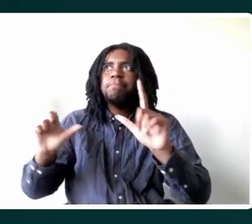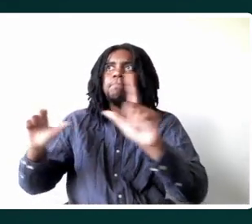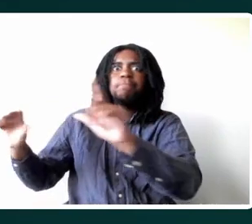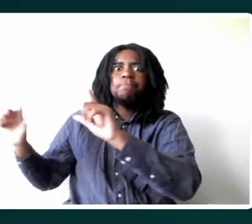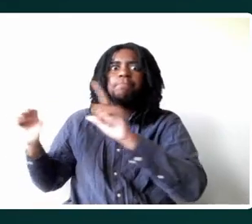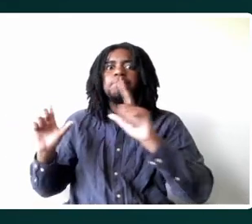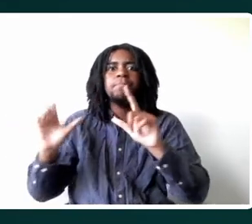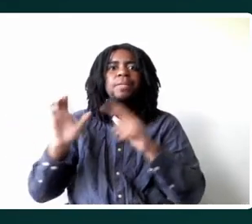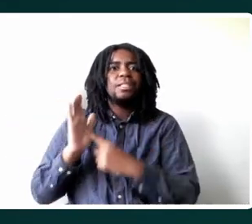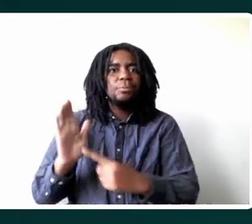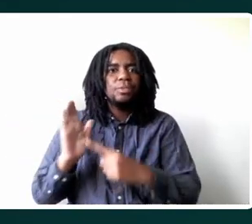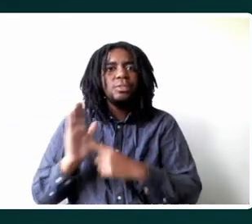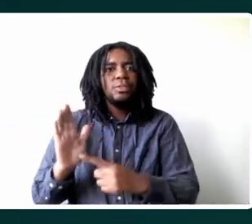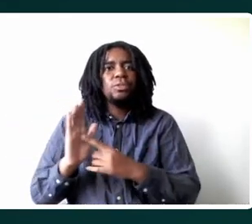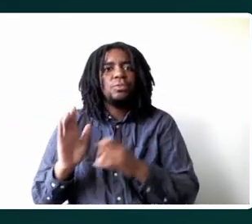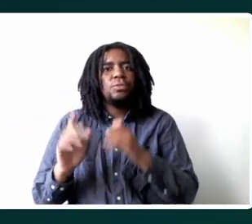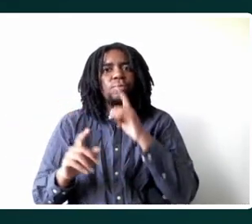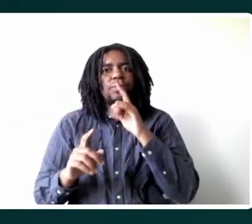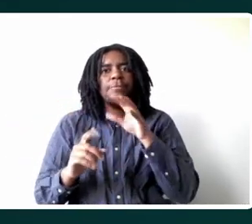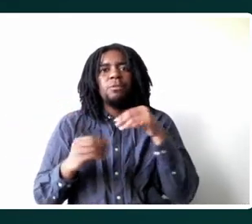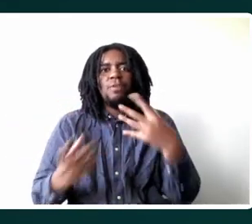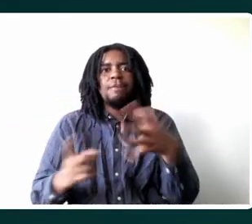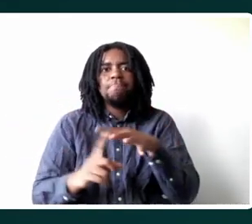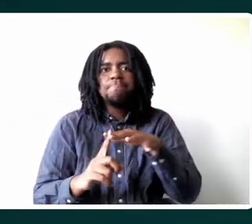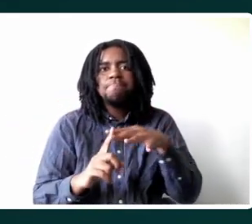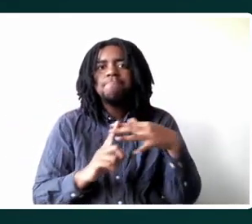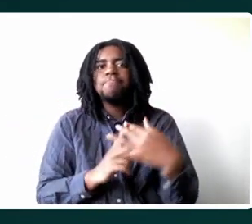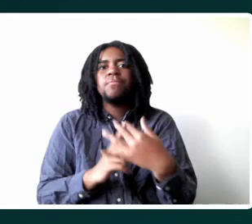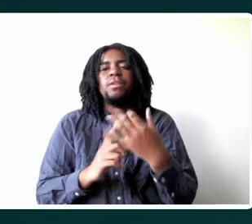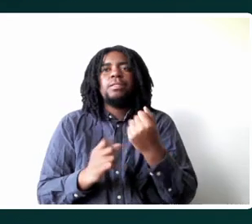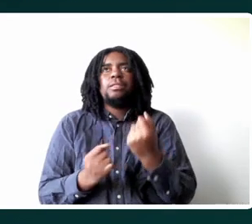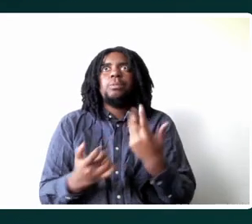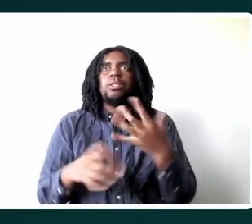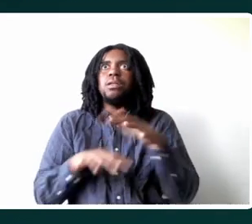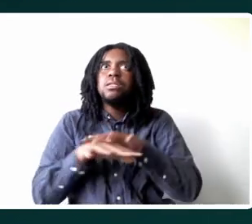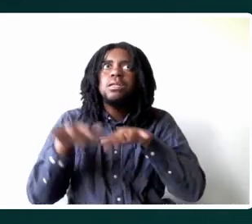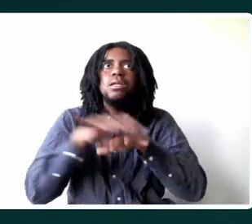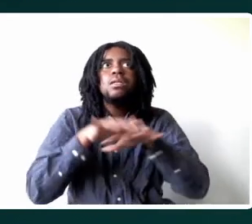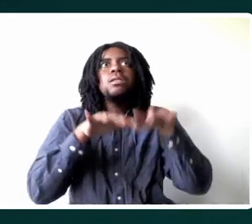are contextualized, and there's just layers and layers and layers of rich history surrounding